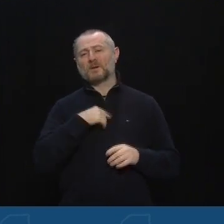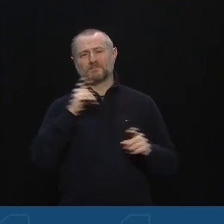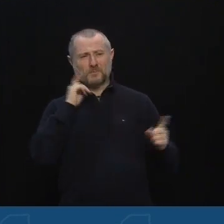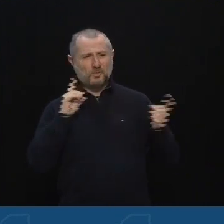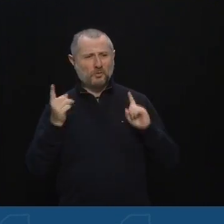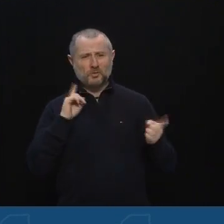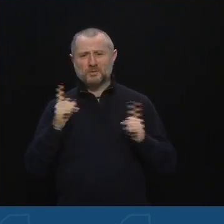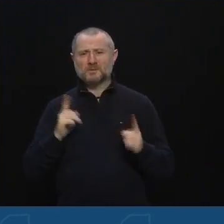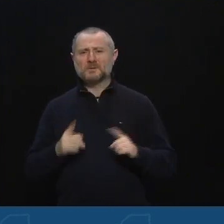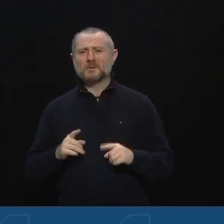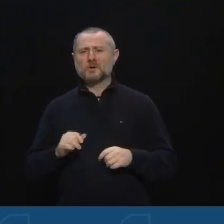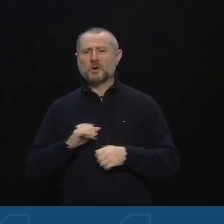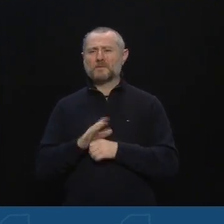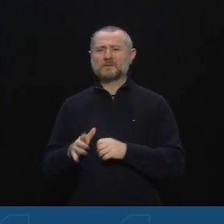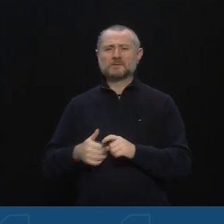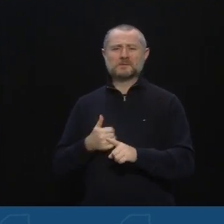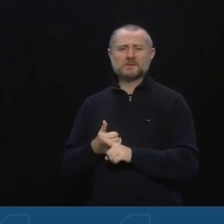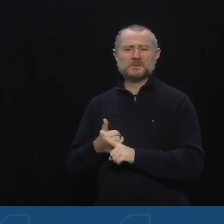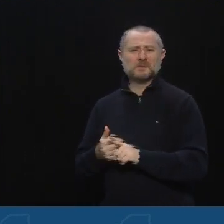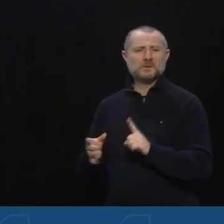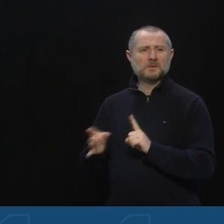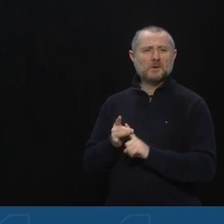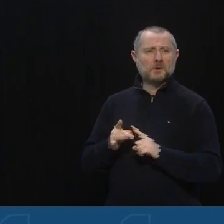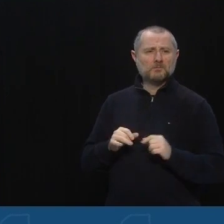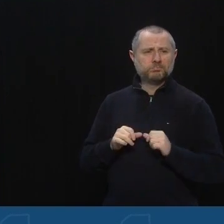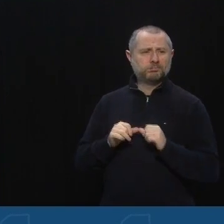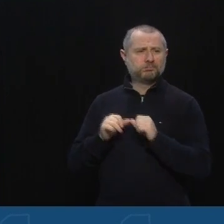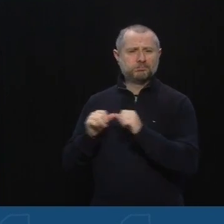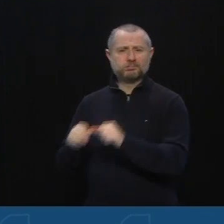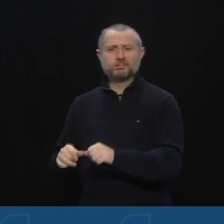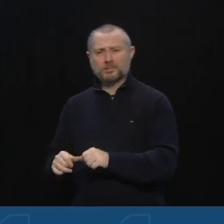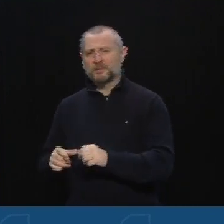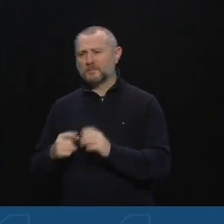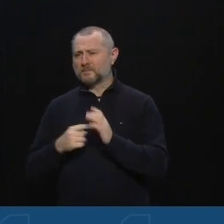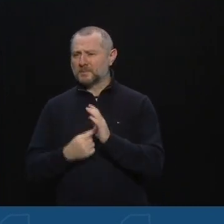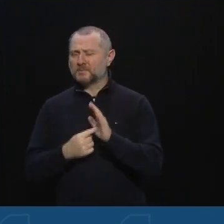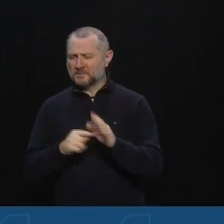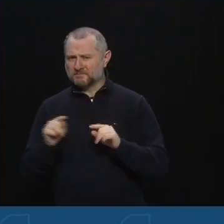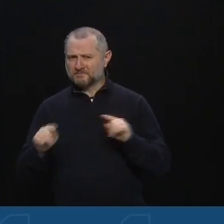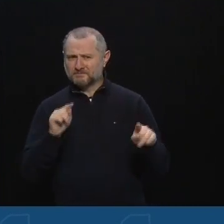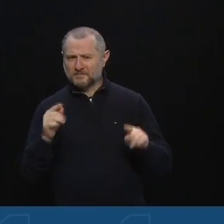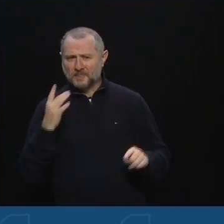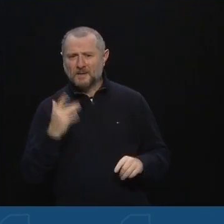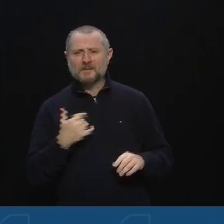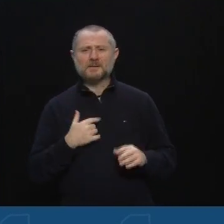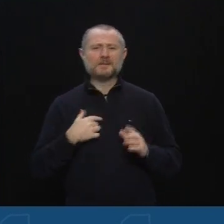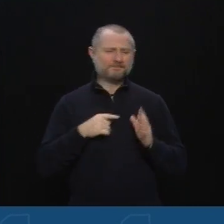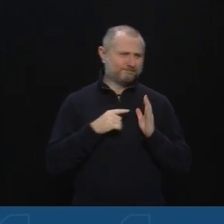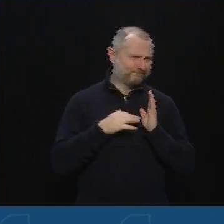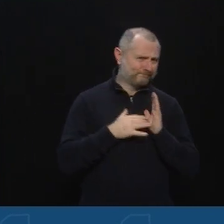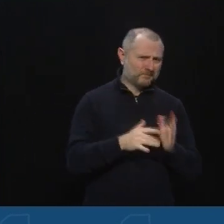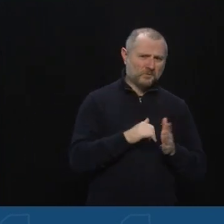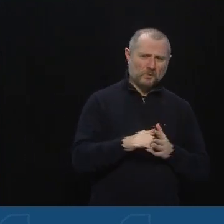GREAT NEWS. ALSO, YOU HEAR A LOT ABOUT THIS PHRASE LONG COVID NOW. THIS IS AN INSTITUTION THAT'S